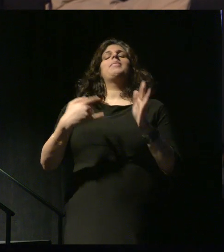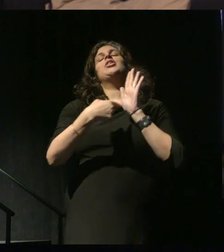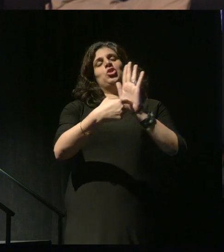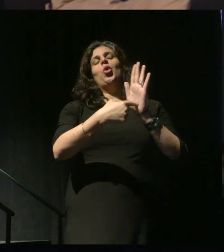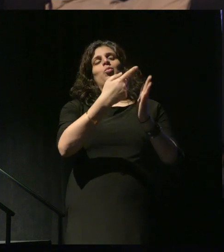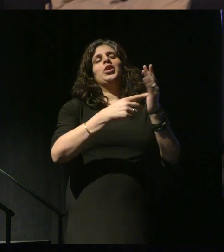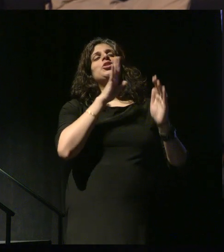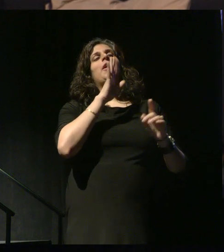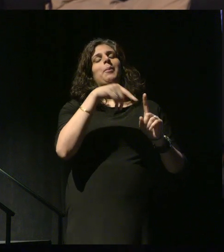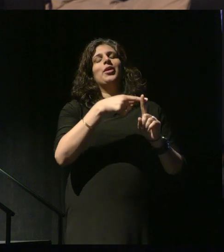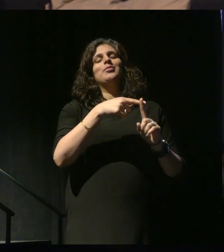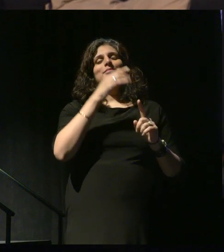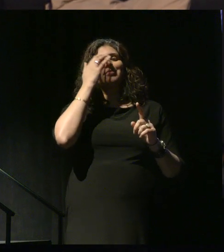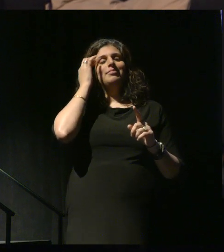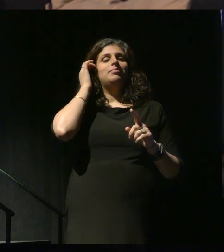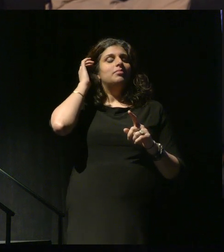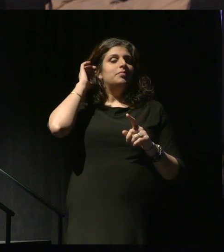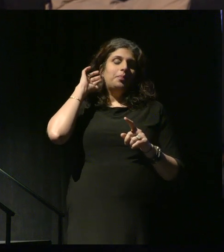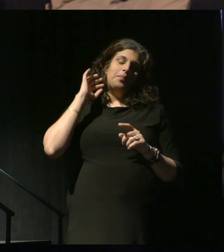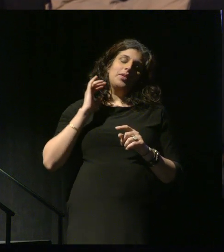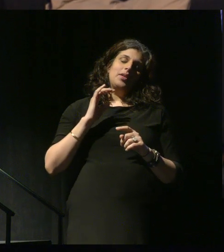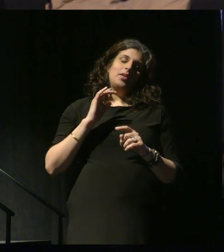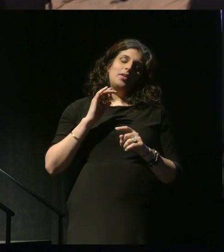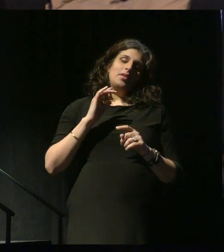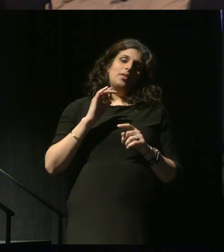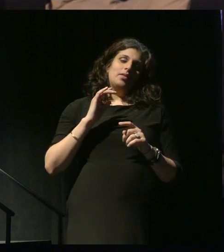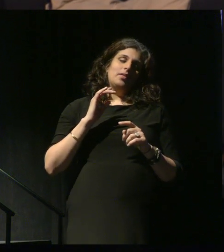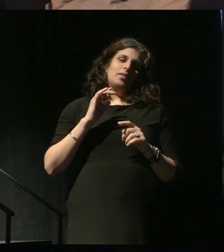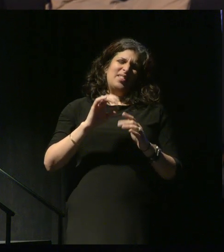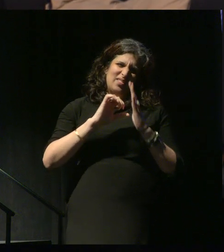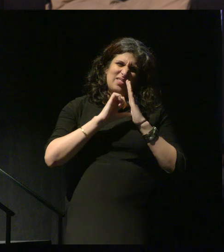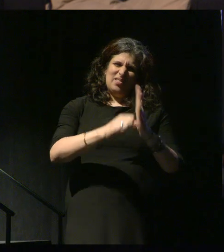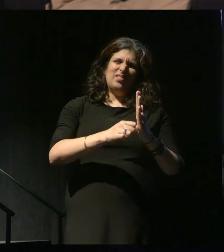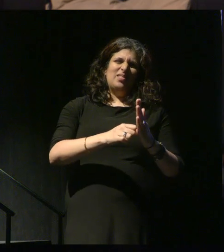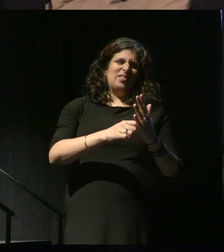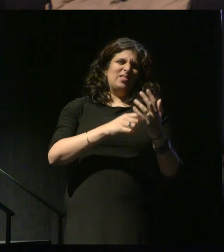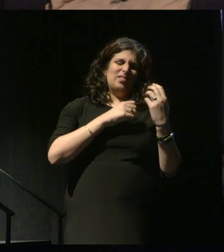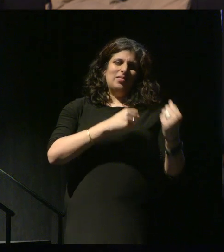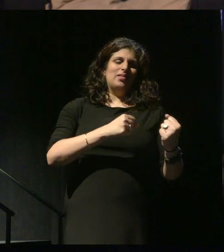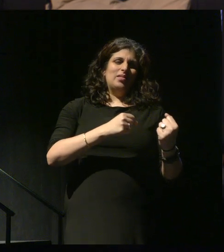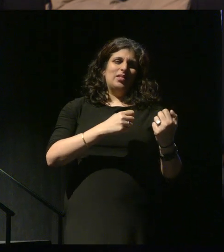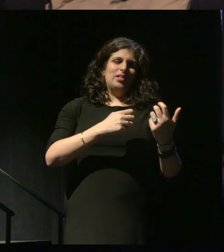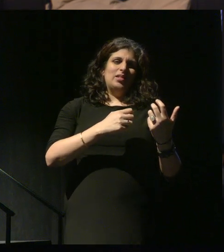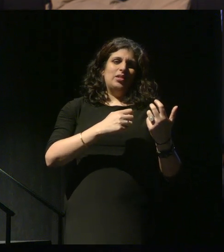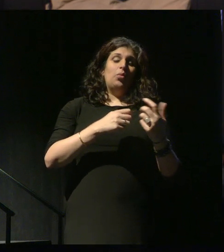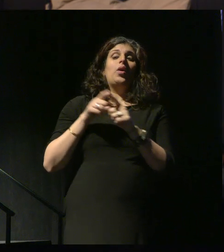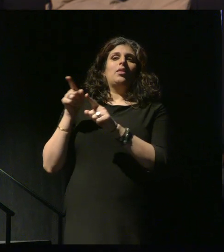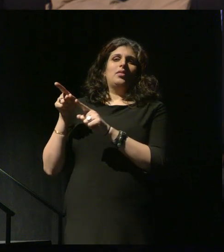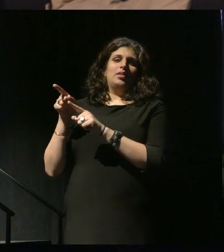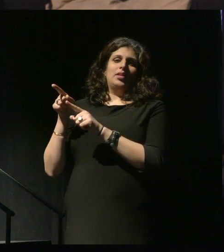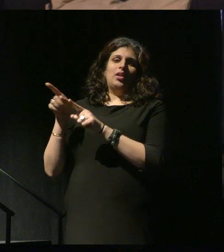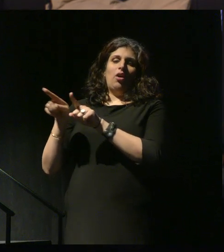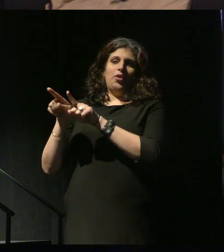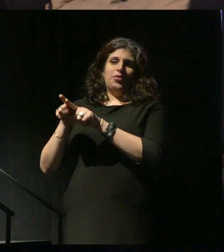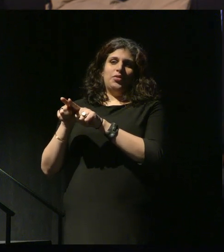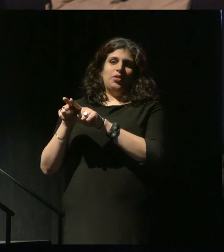talking about, like, you know it was very intense. He also like approved me for like a mortgage